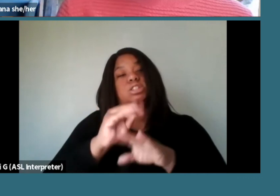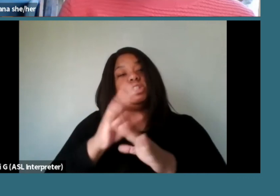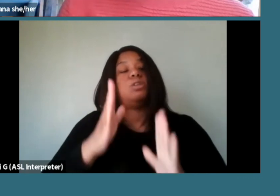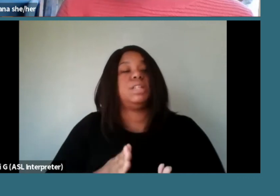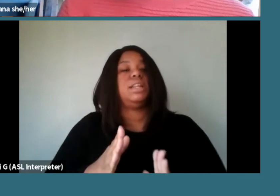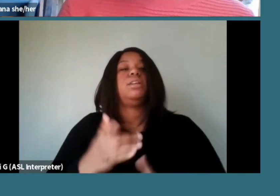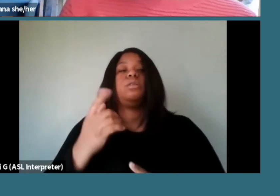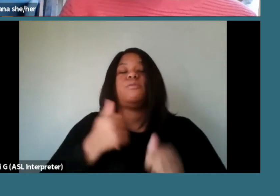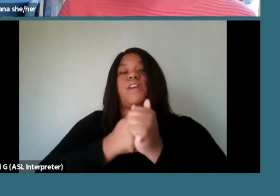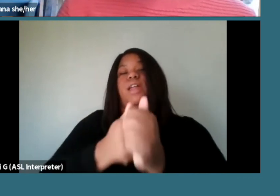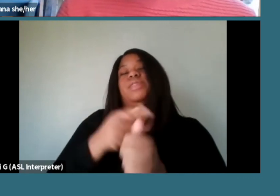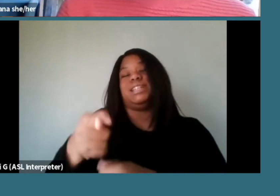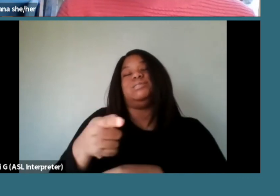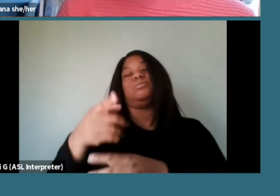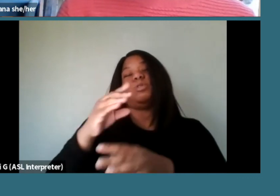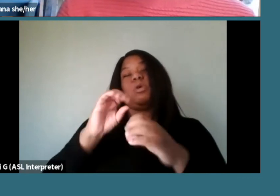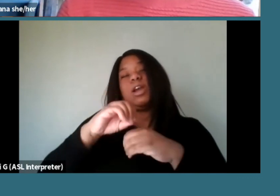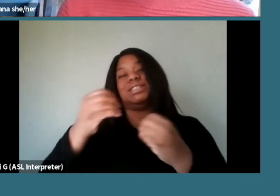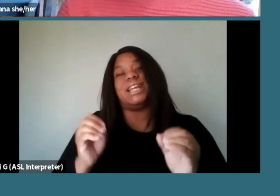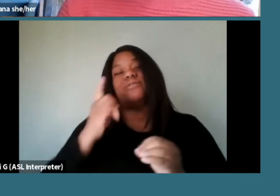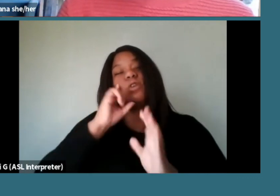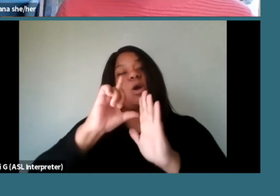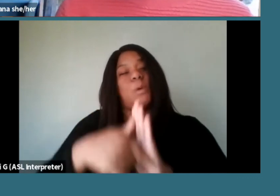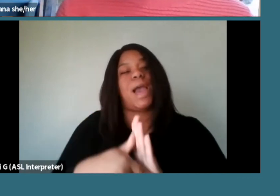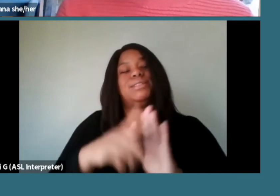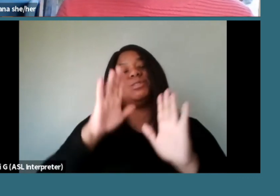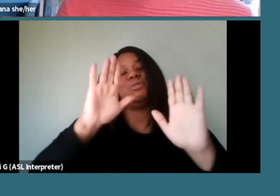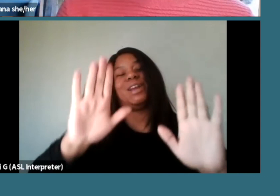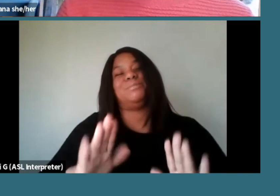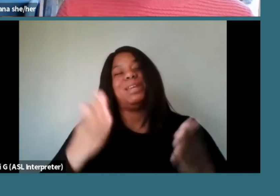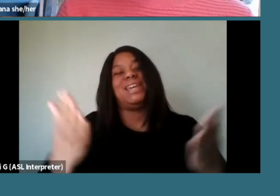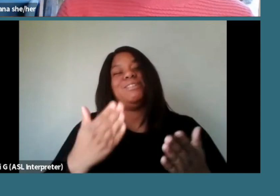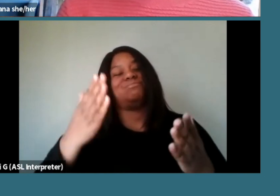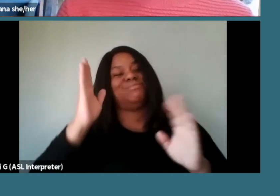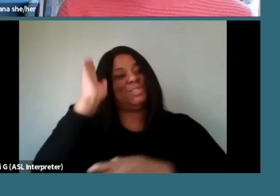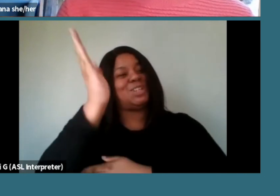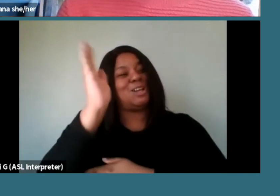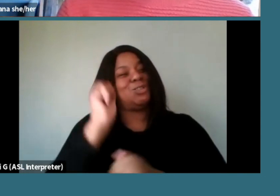So it's great to be able to be here and talk to all you. Thank you again and yeah,